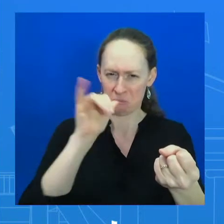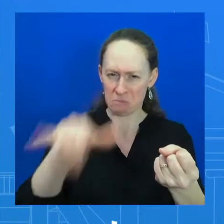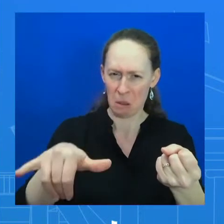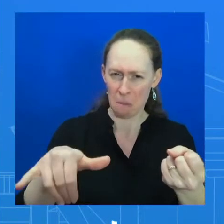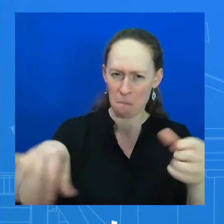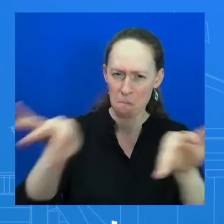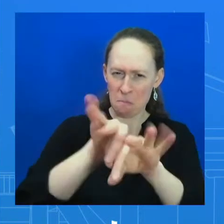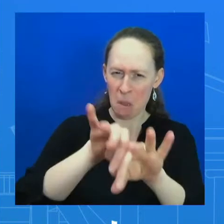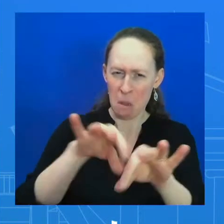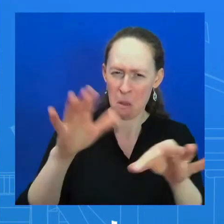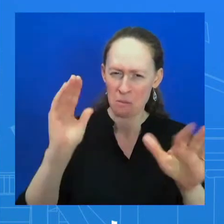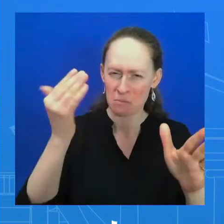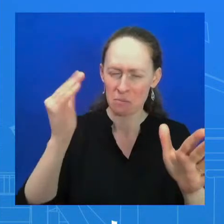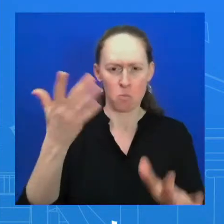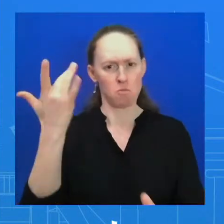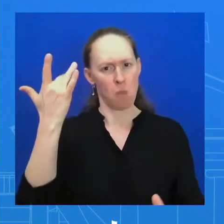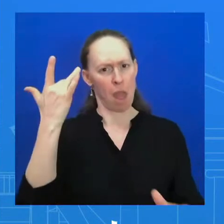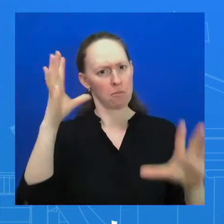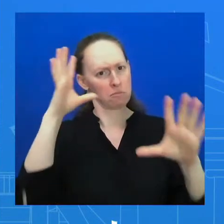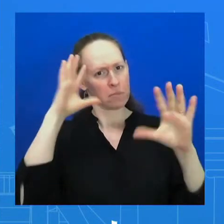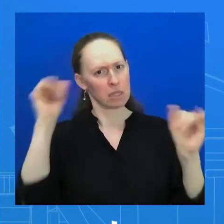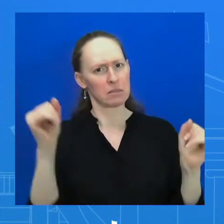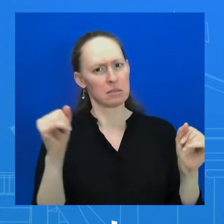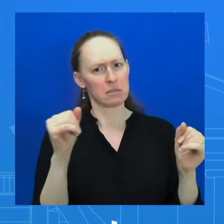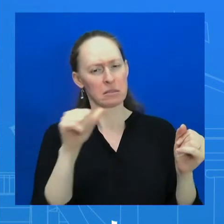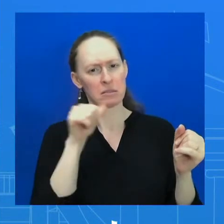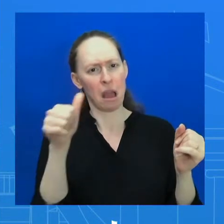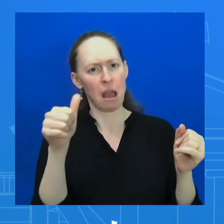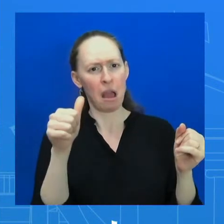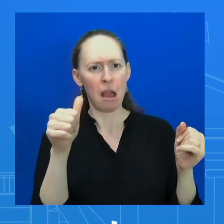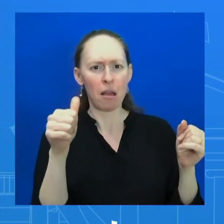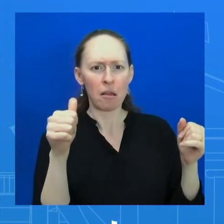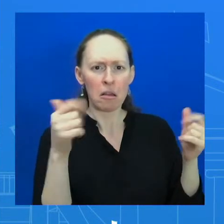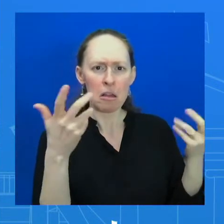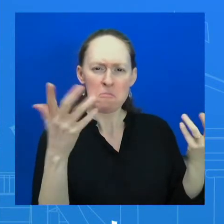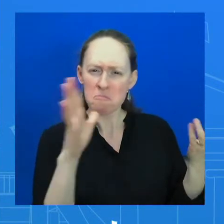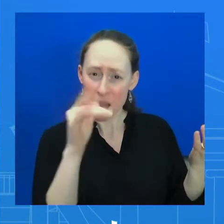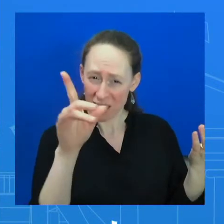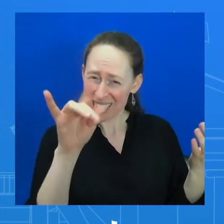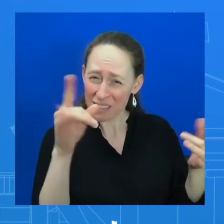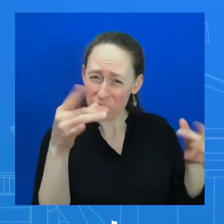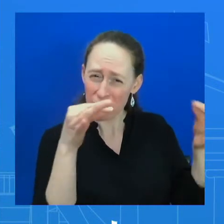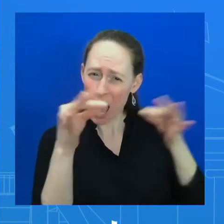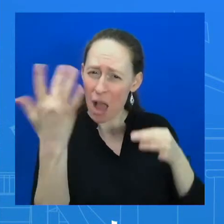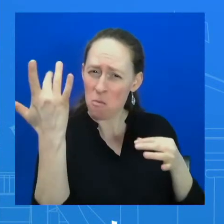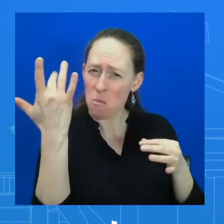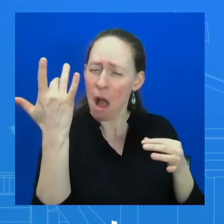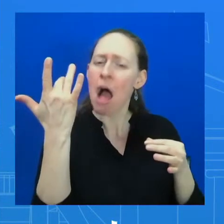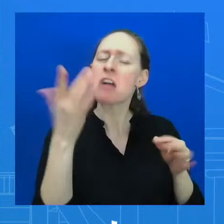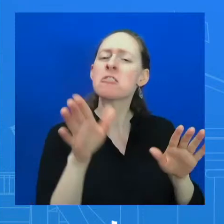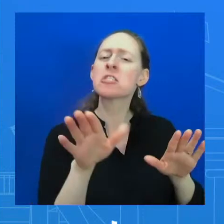whether he has shared with you any sort of deep views that he has on this particular very, kind of, targeted policy?